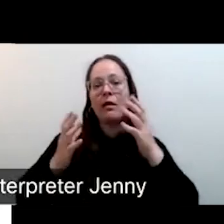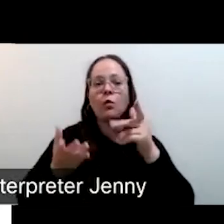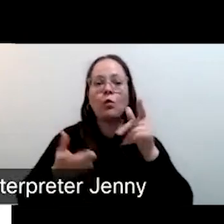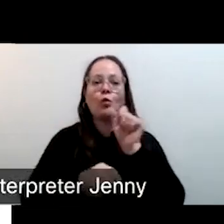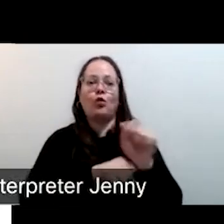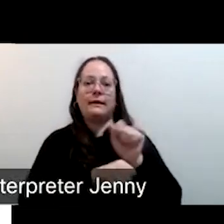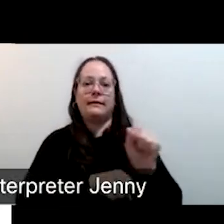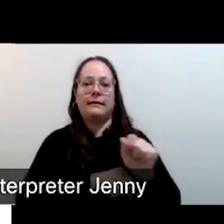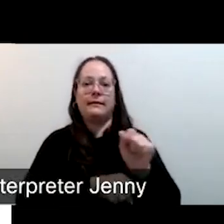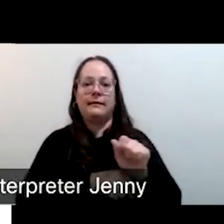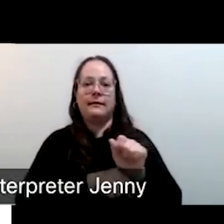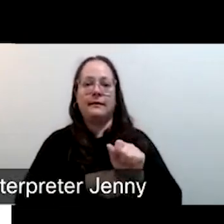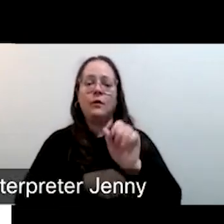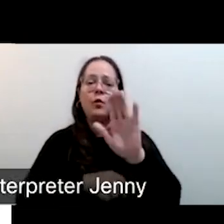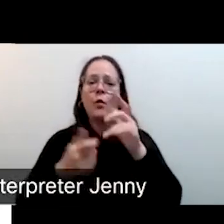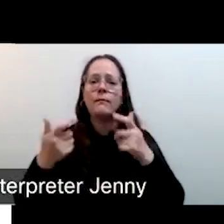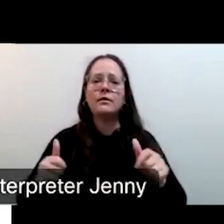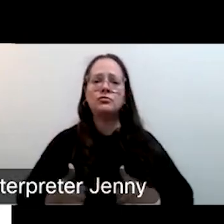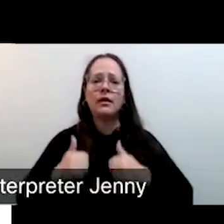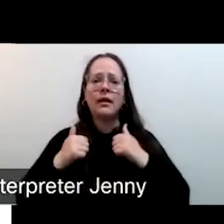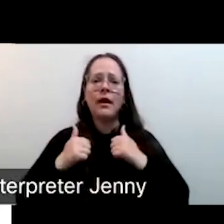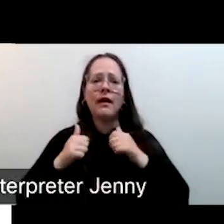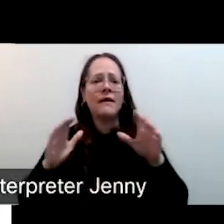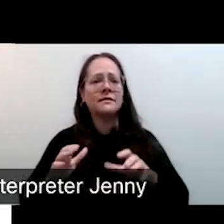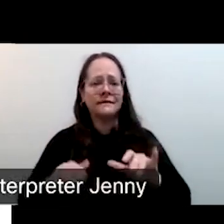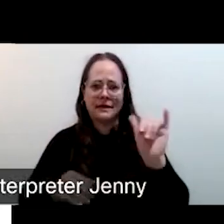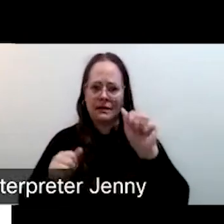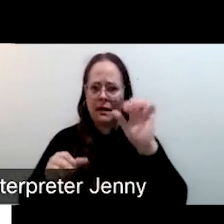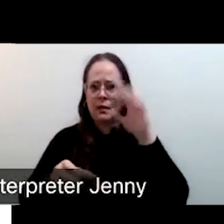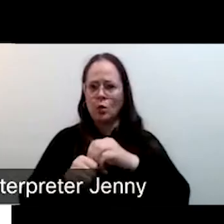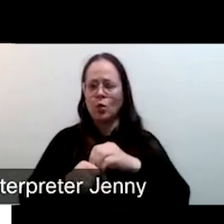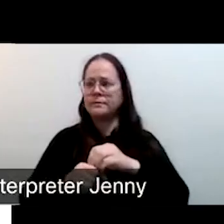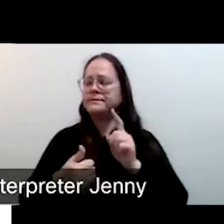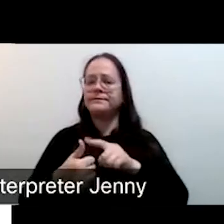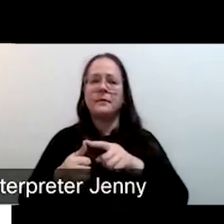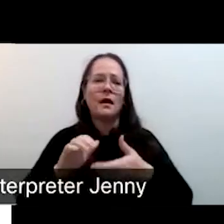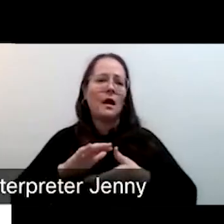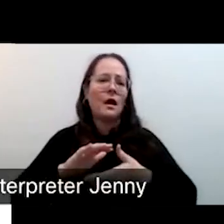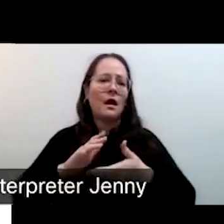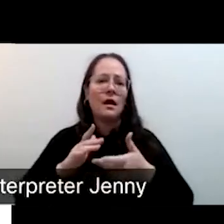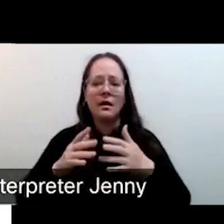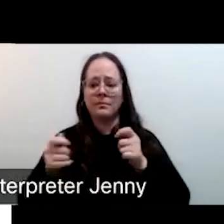Major life activities also include operations of a major bodily function, such as your immune